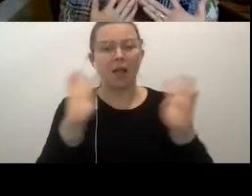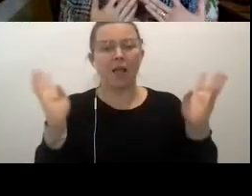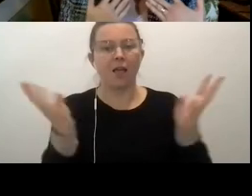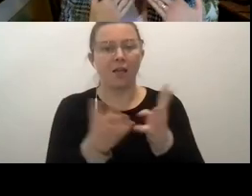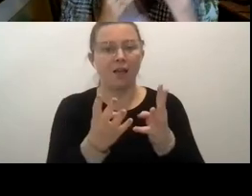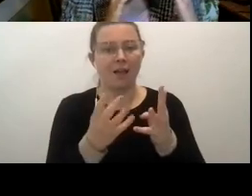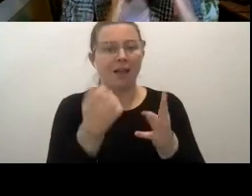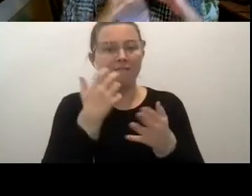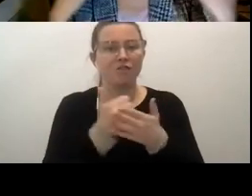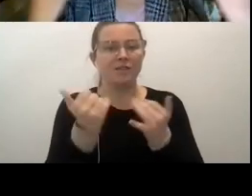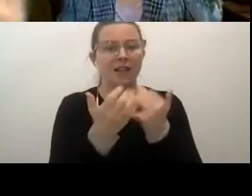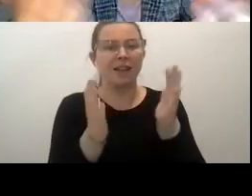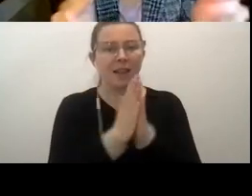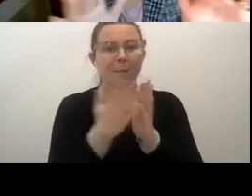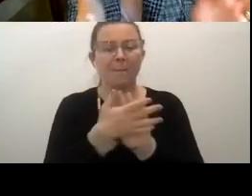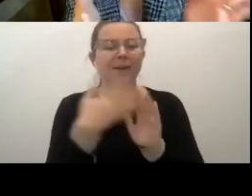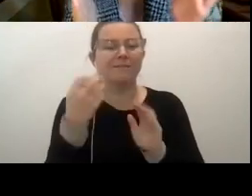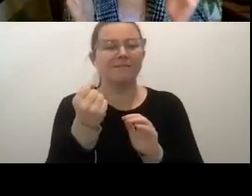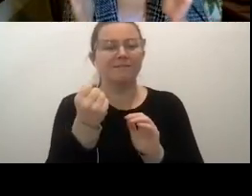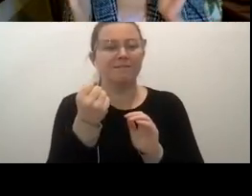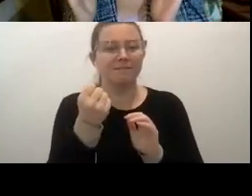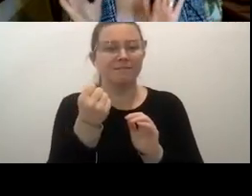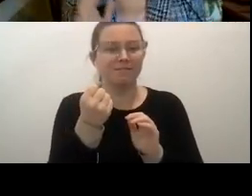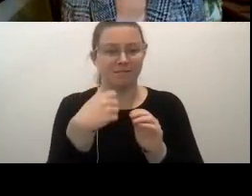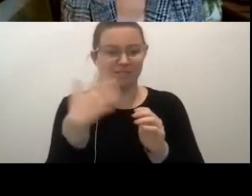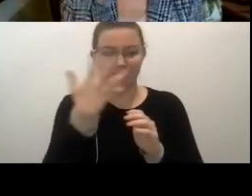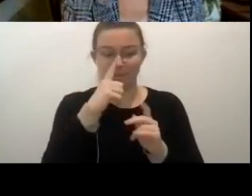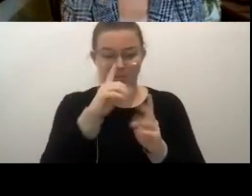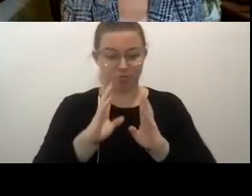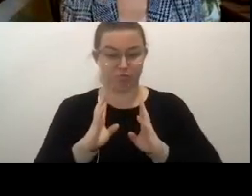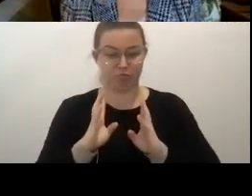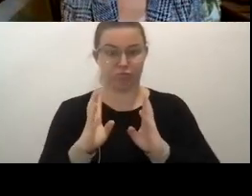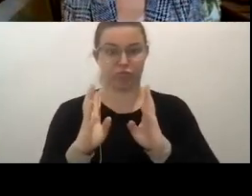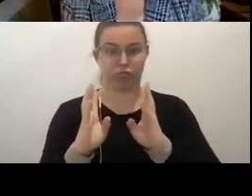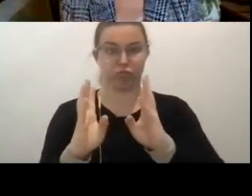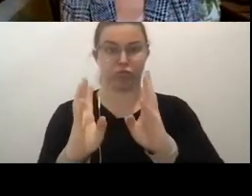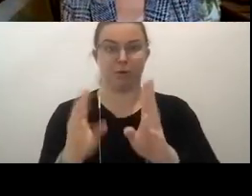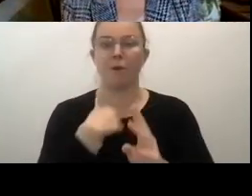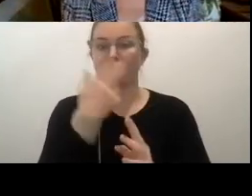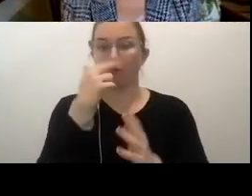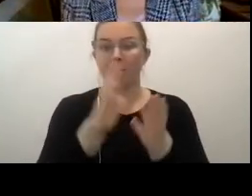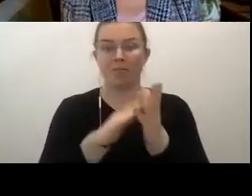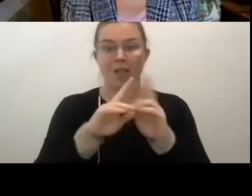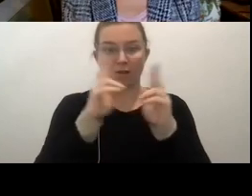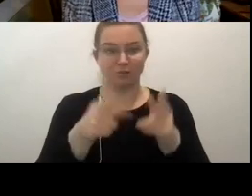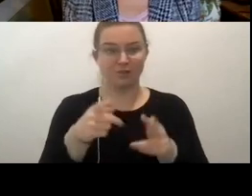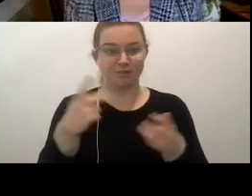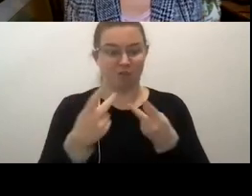So there'd be like 15 people at this long long table in my grandmother's house and he'd be there and he would know when it